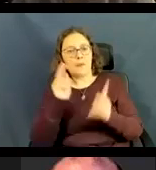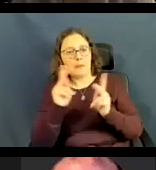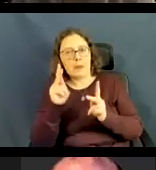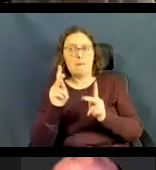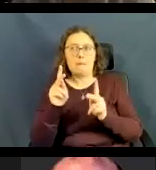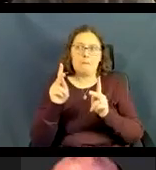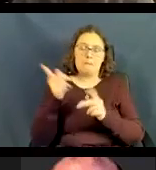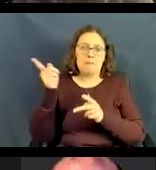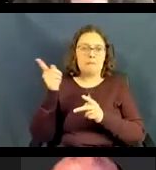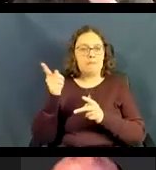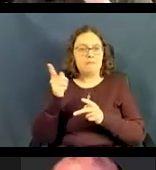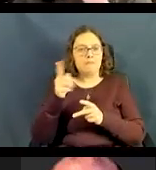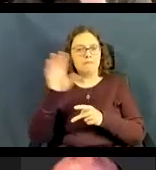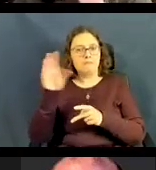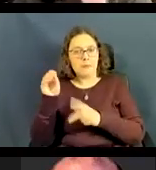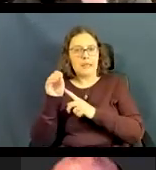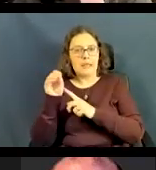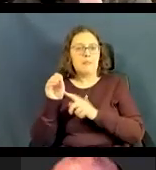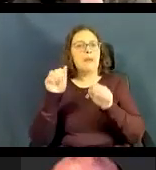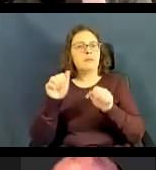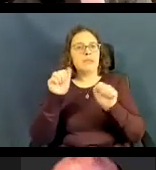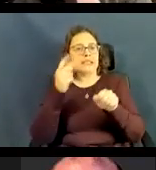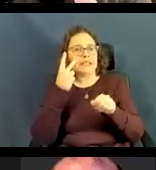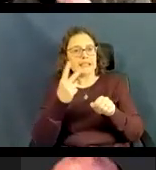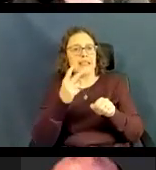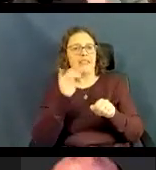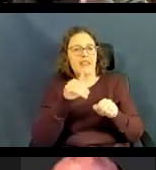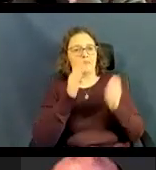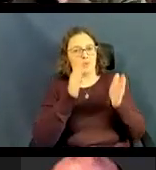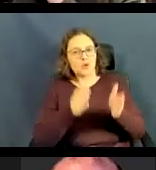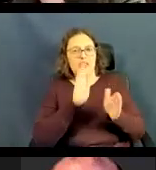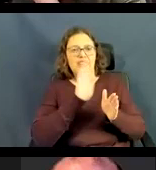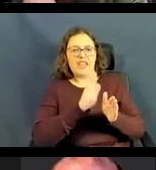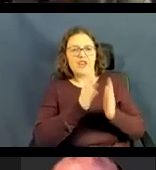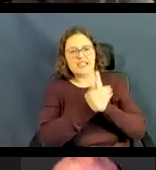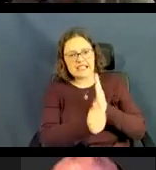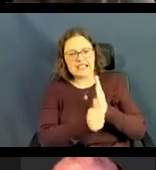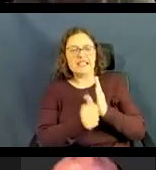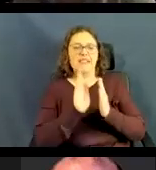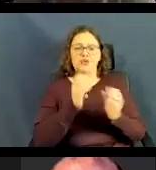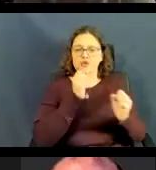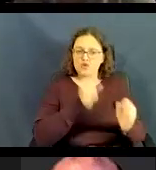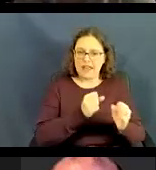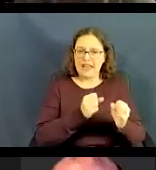Right here, you can delete it, if you hover over the box you can see three options appear to the left.